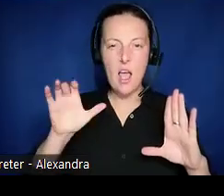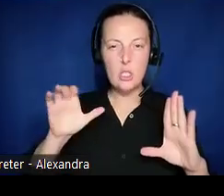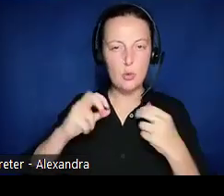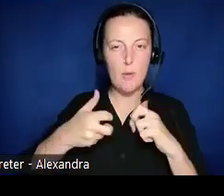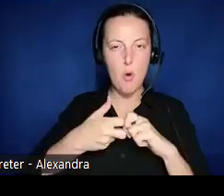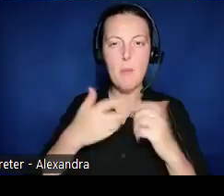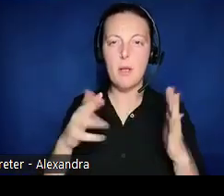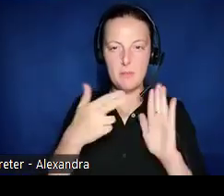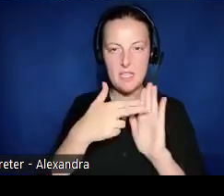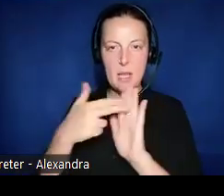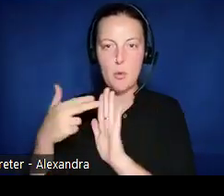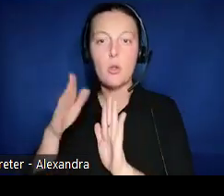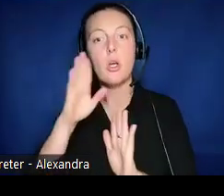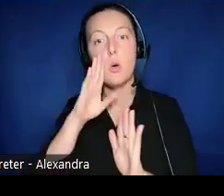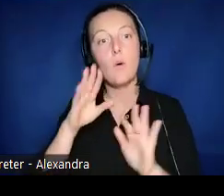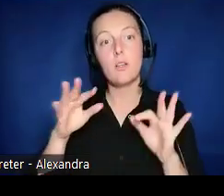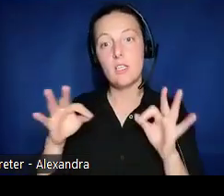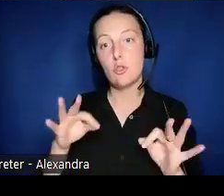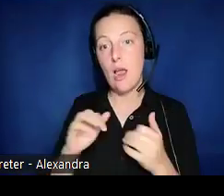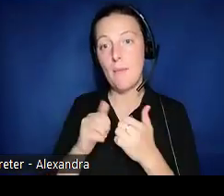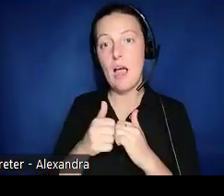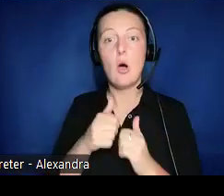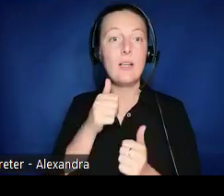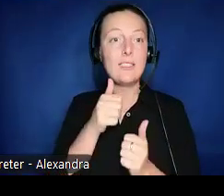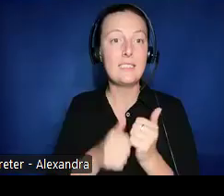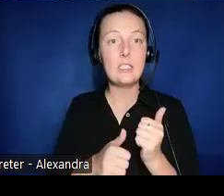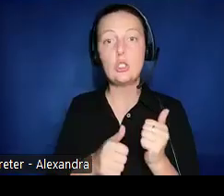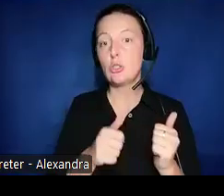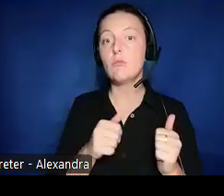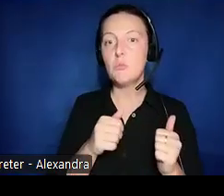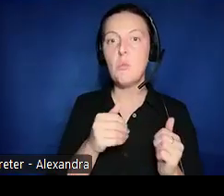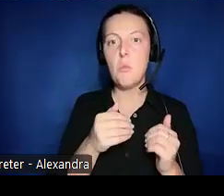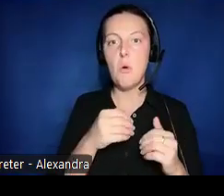operations that you can perform uh for different geometric tasks. So you can see your triangles